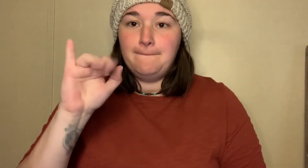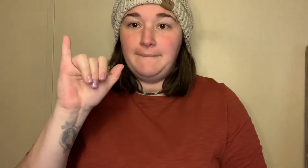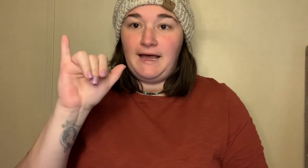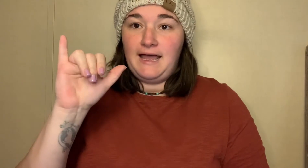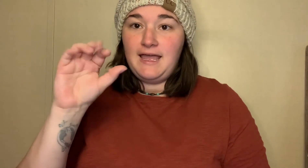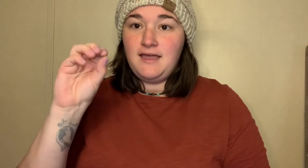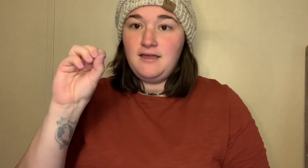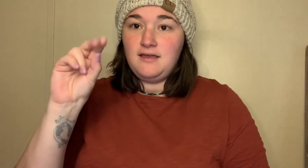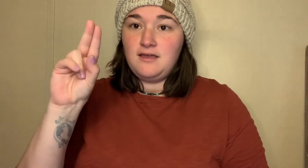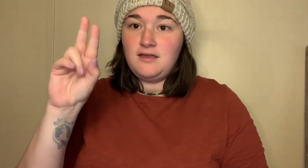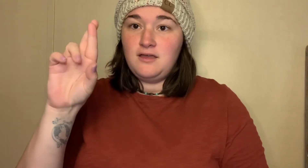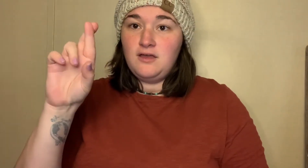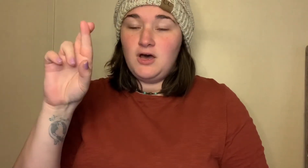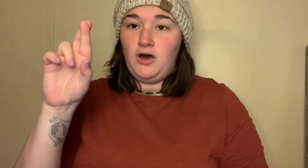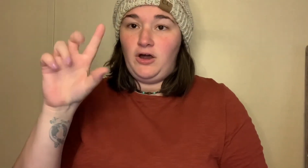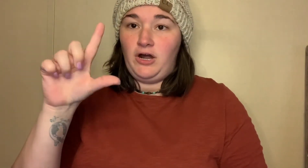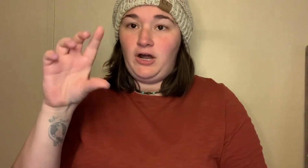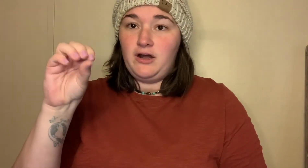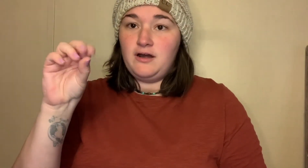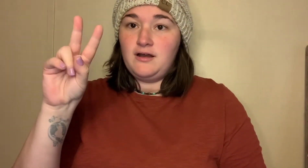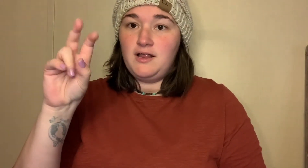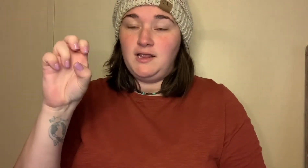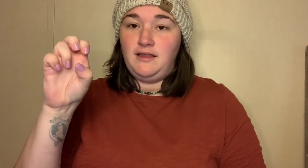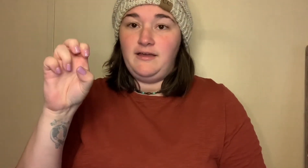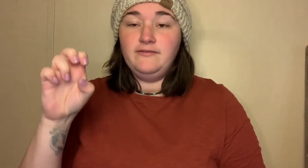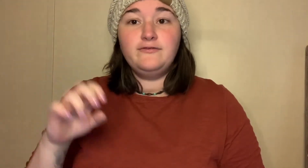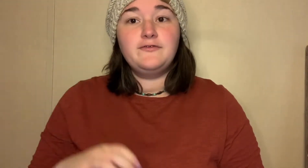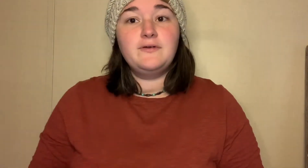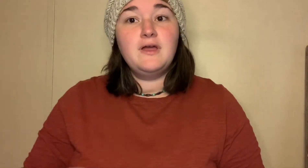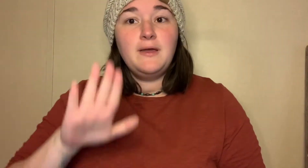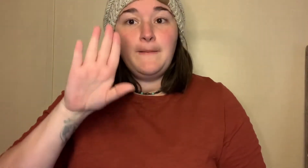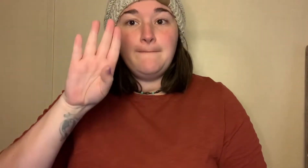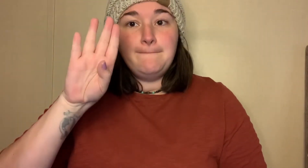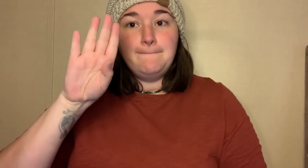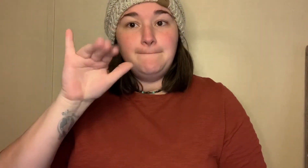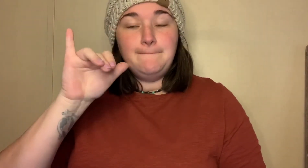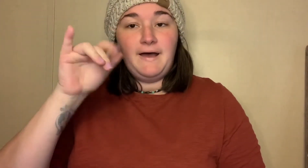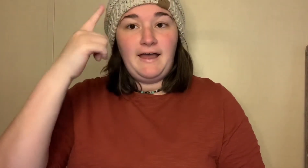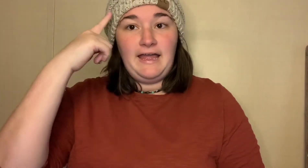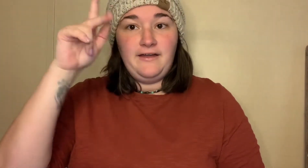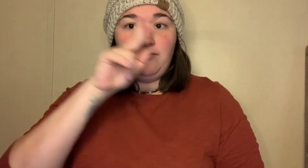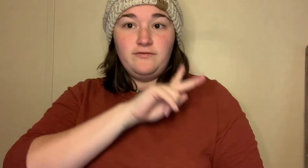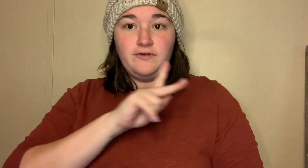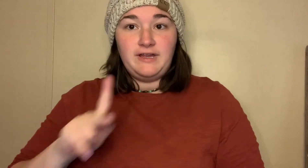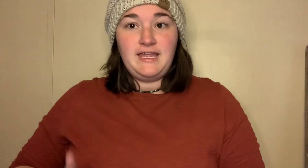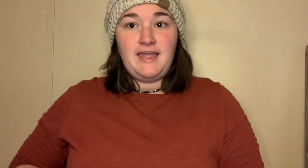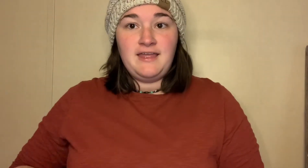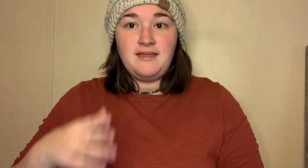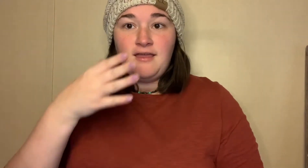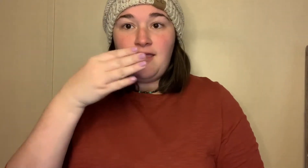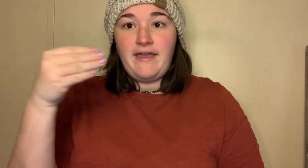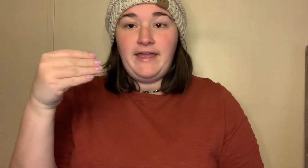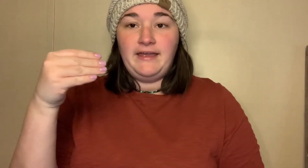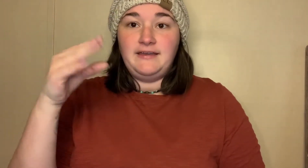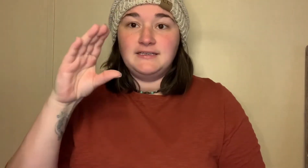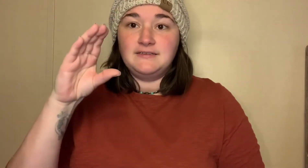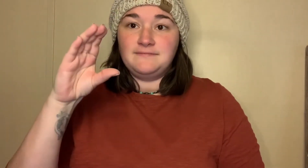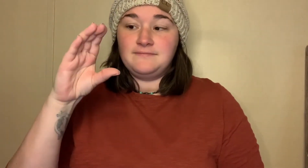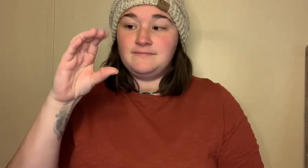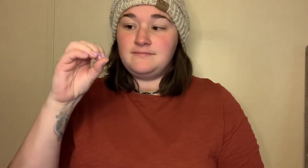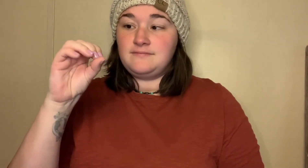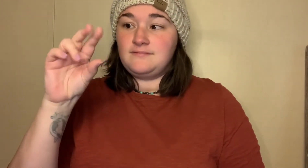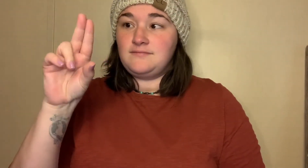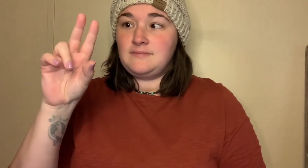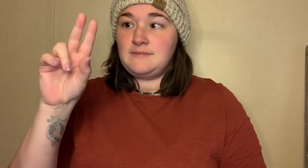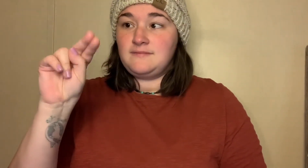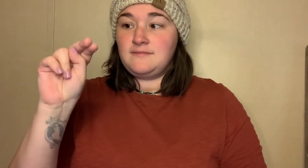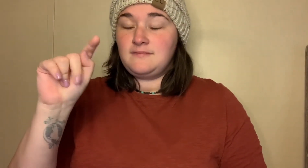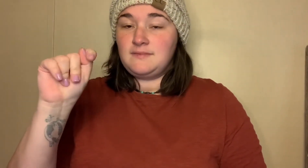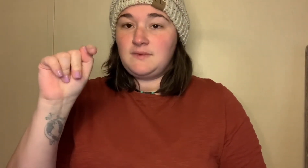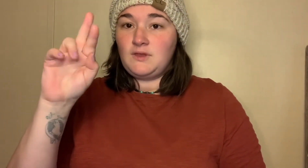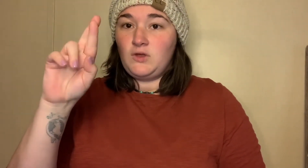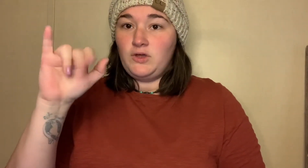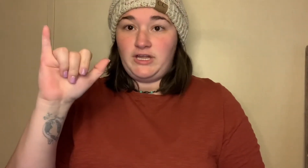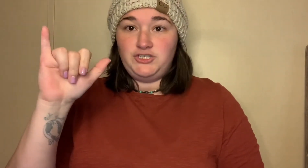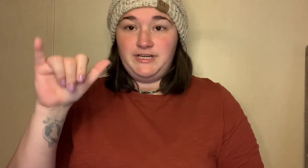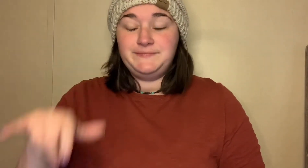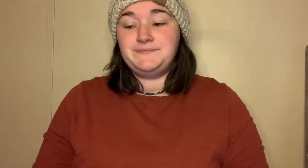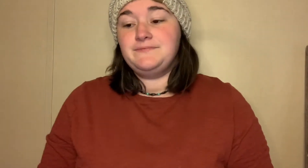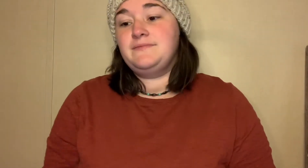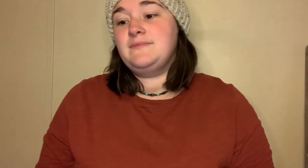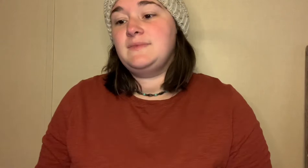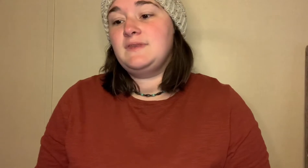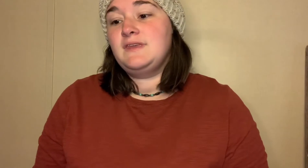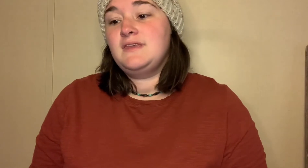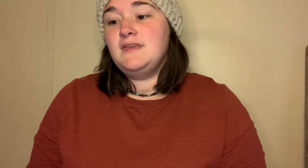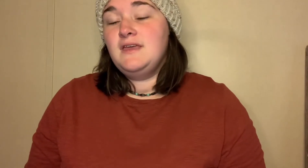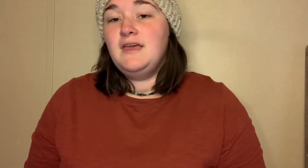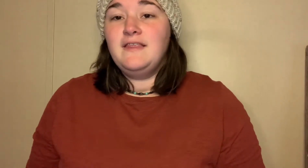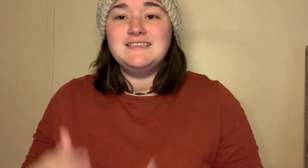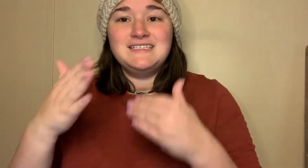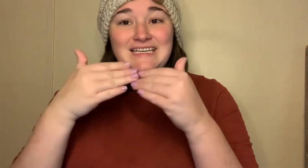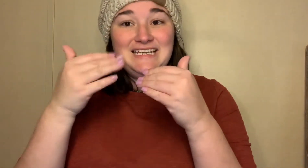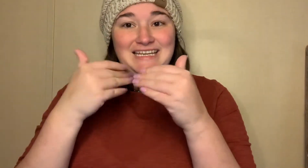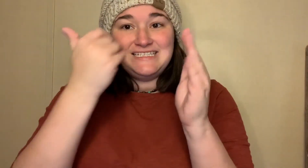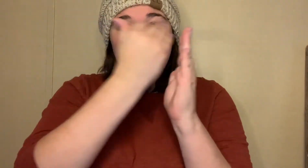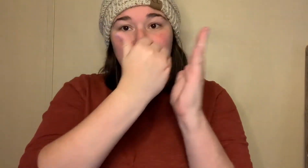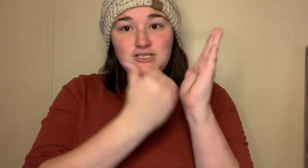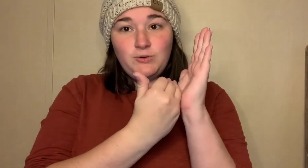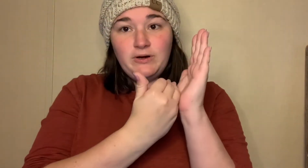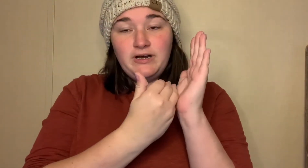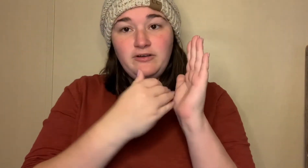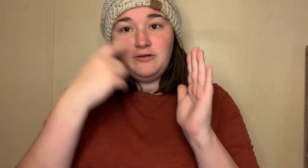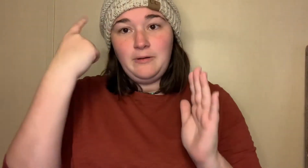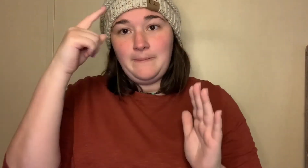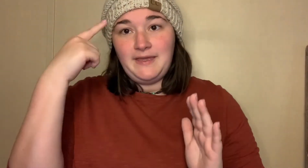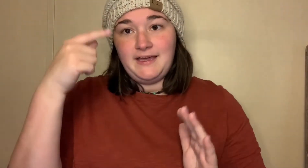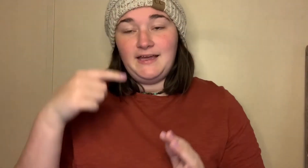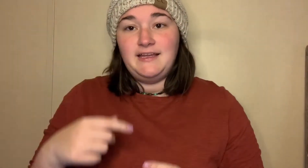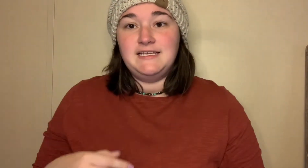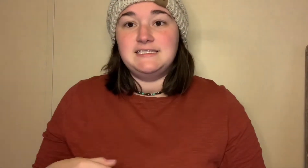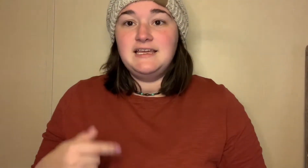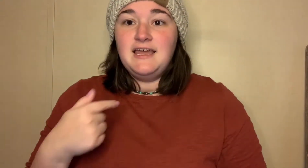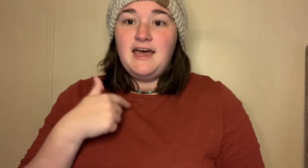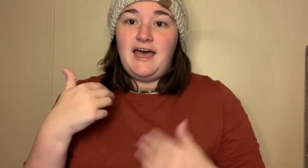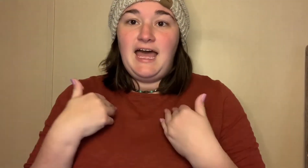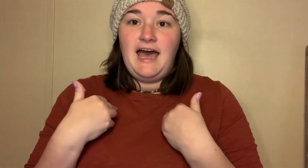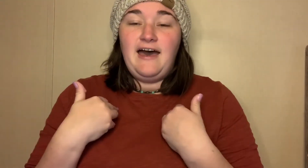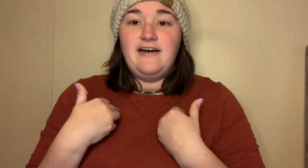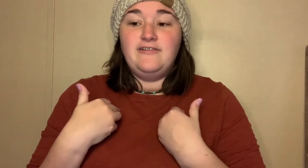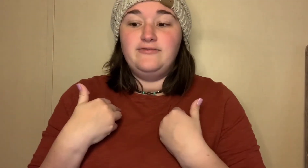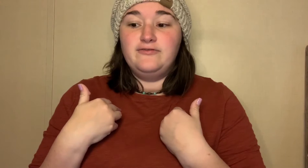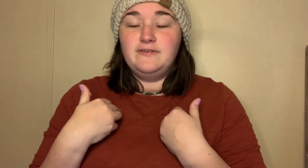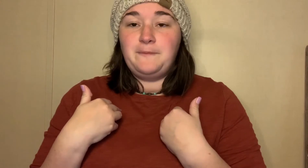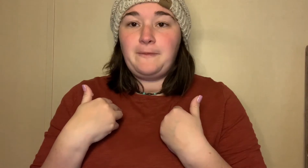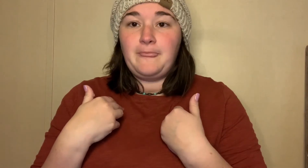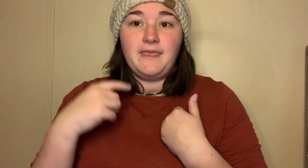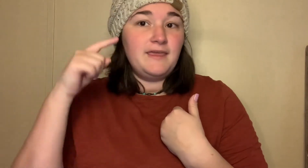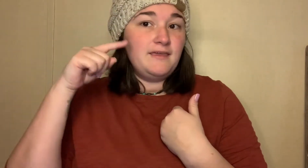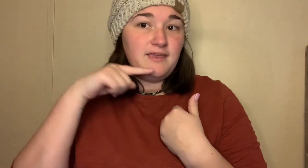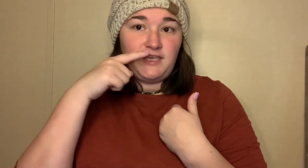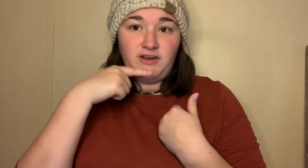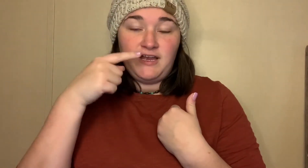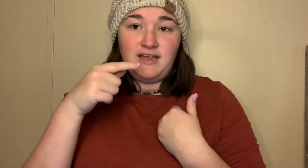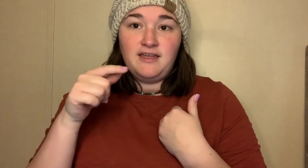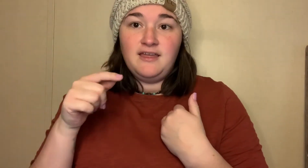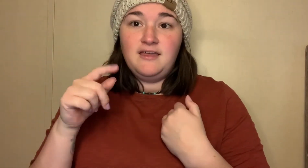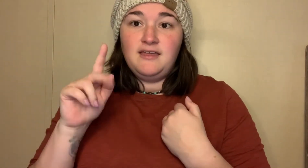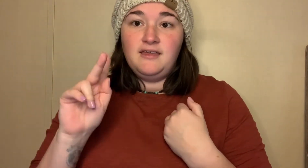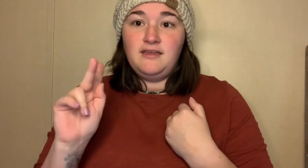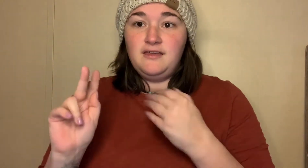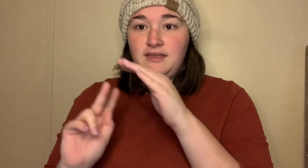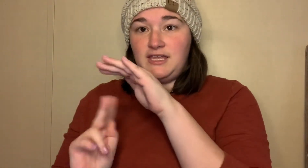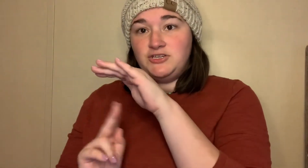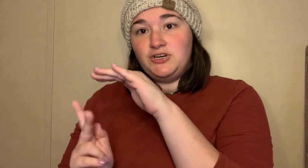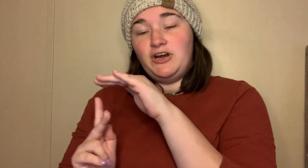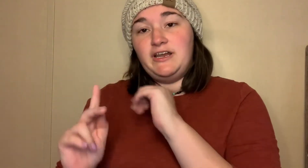by our love by for king and country this is an easy tutorial because i have hearing kindergarten